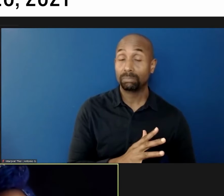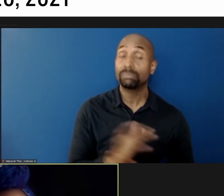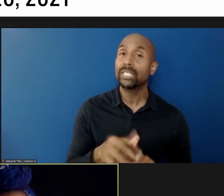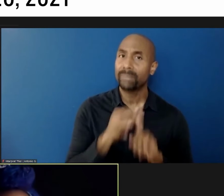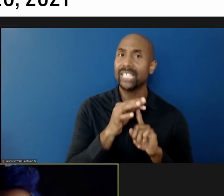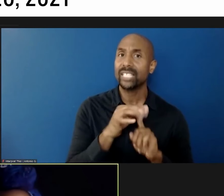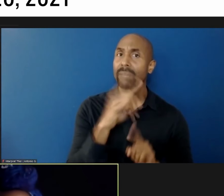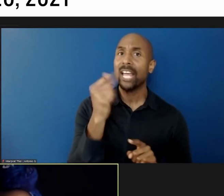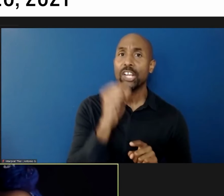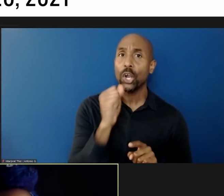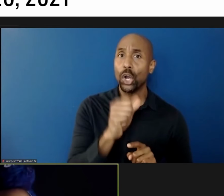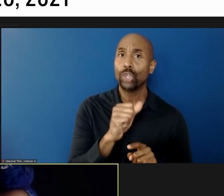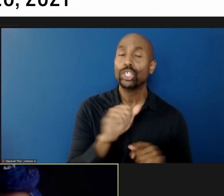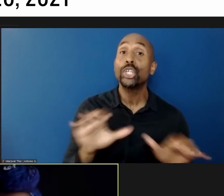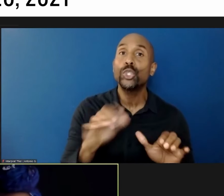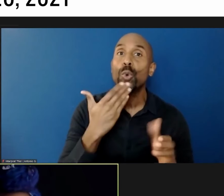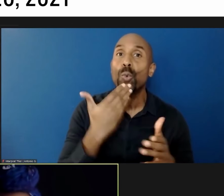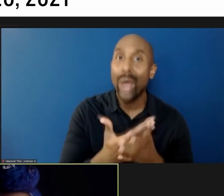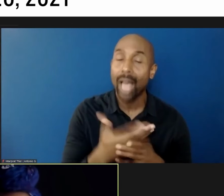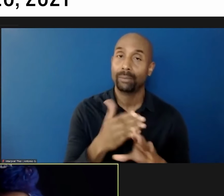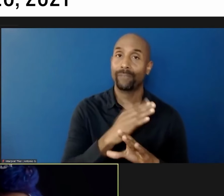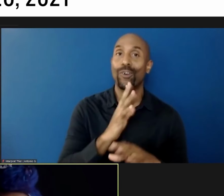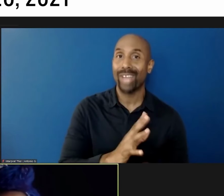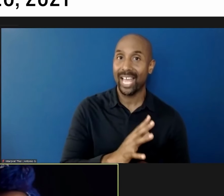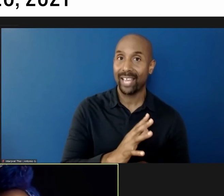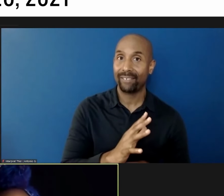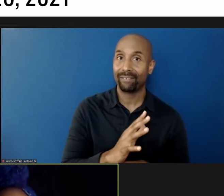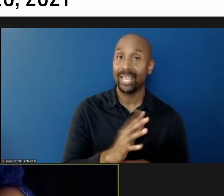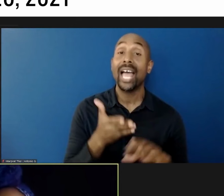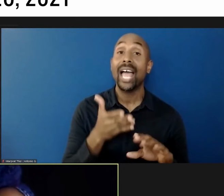that, you start to see that there's a dip in how well we do, and we think that that's